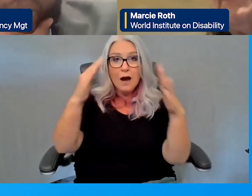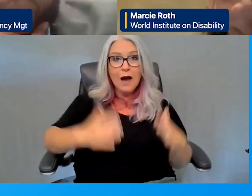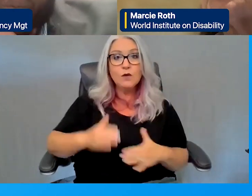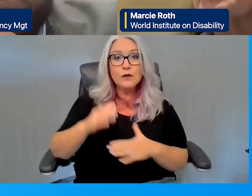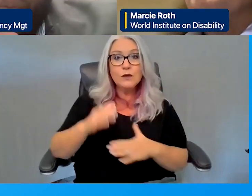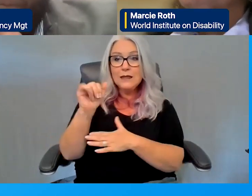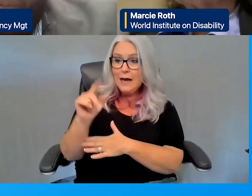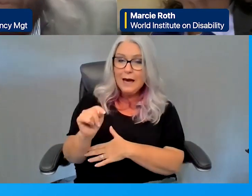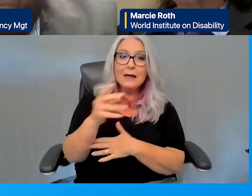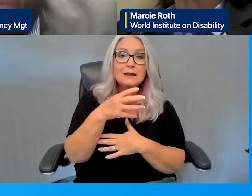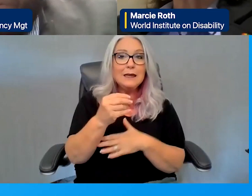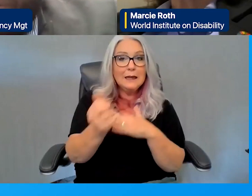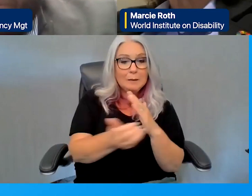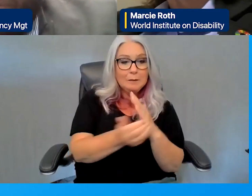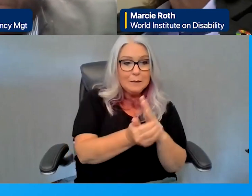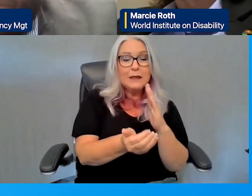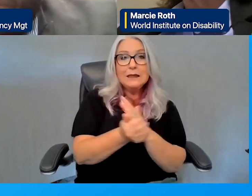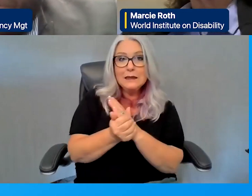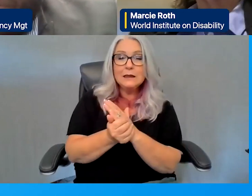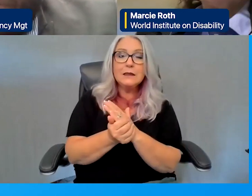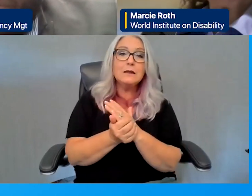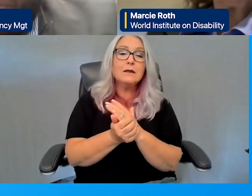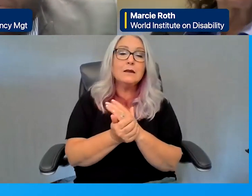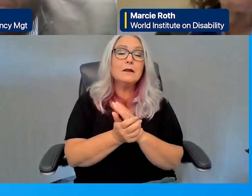And directives that have come